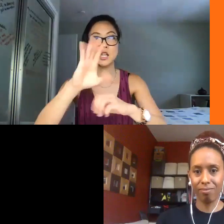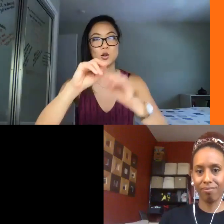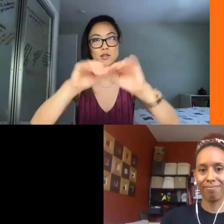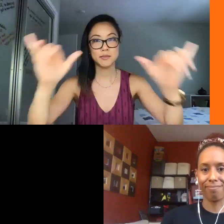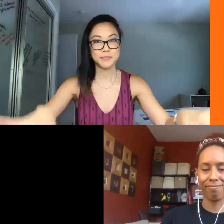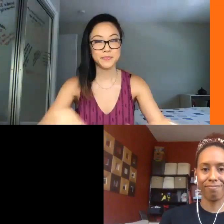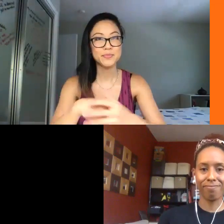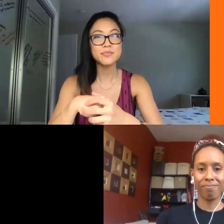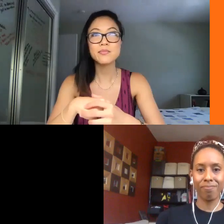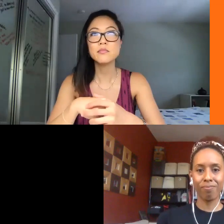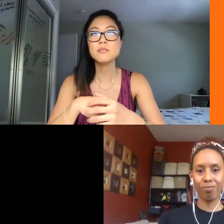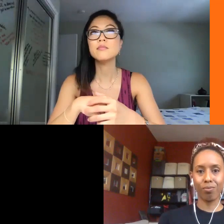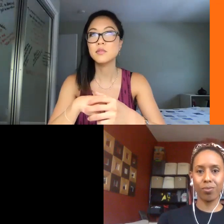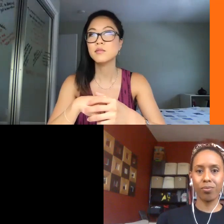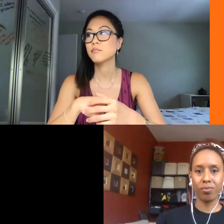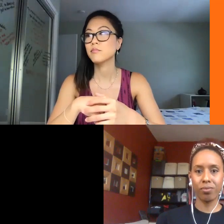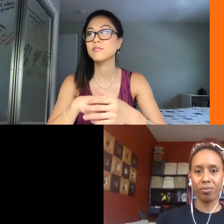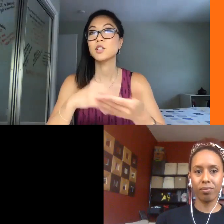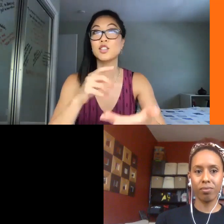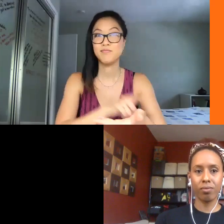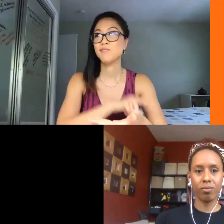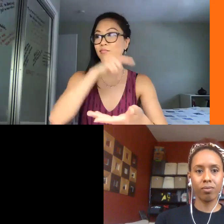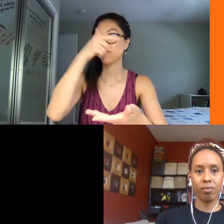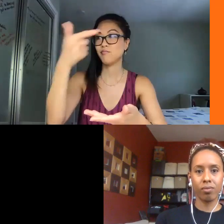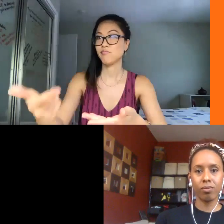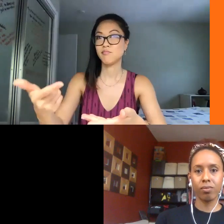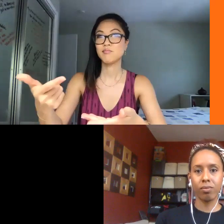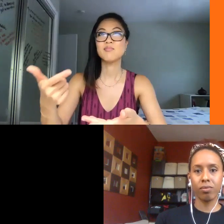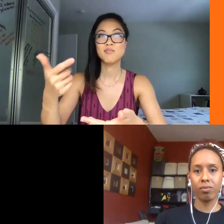focusing on how dance makers are processing the simultaneous